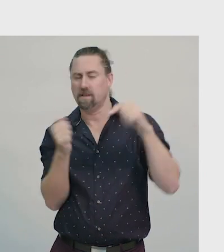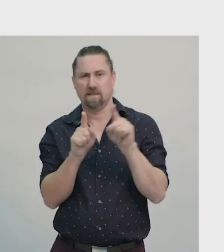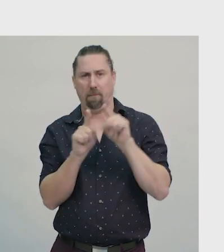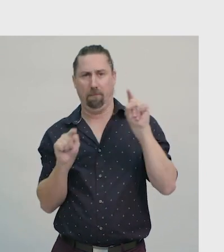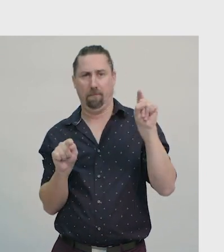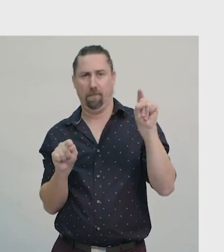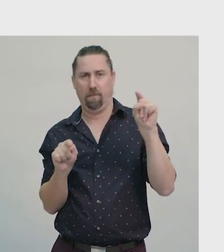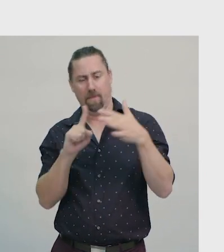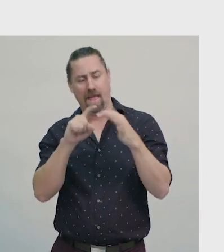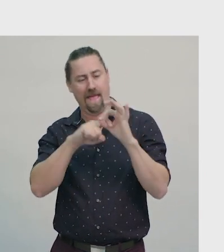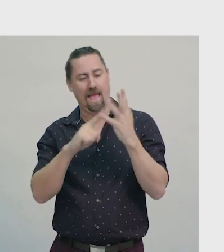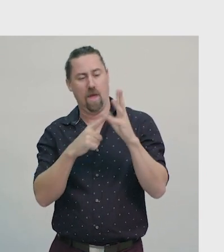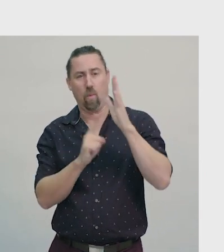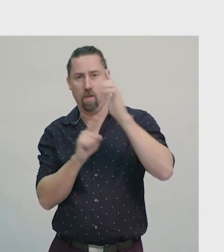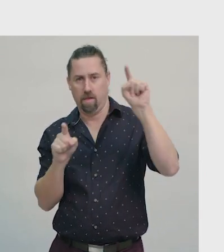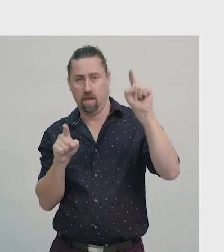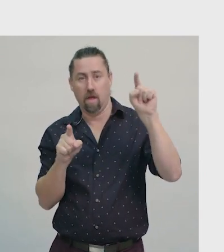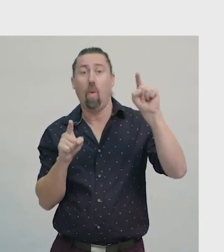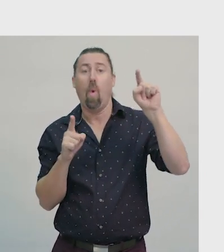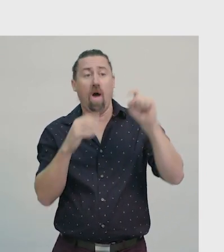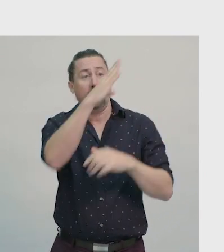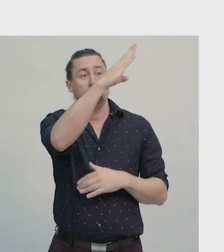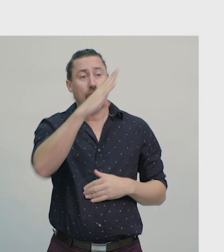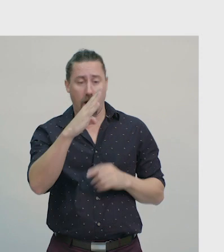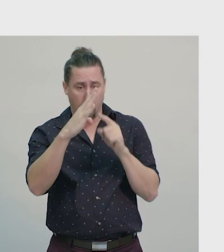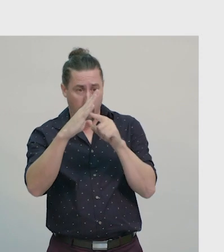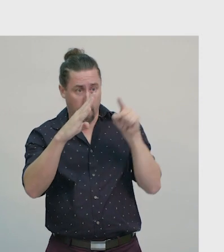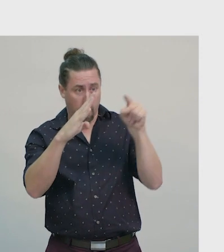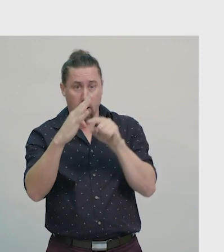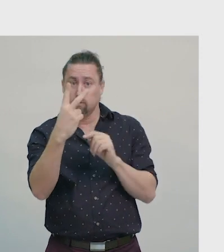And, that adjacent angles on a straight line are supplementary,